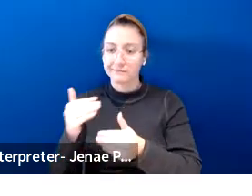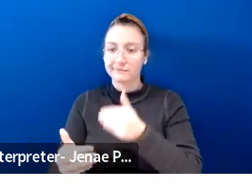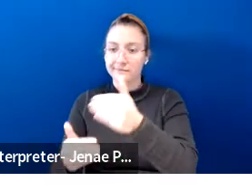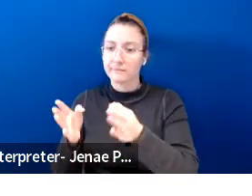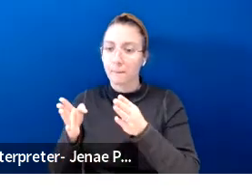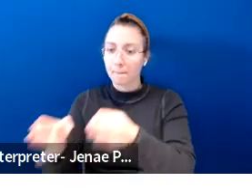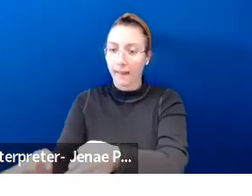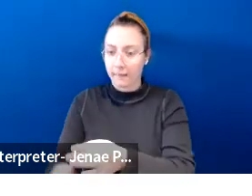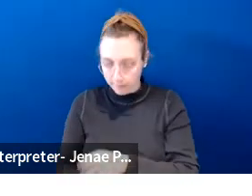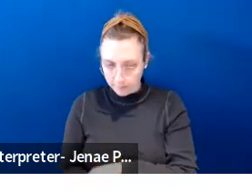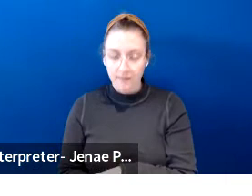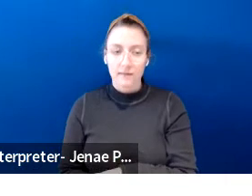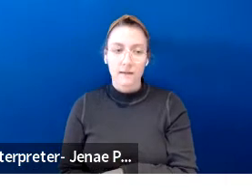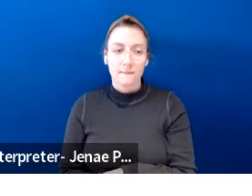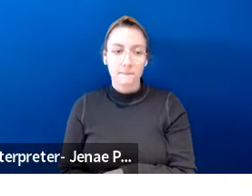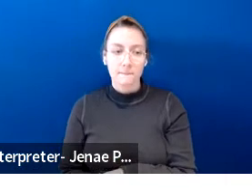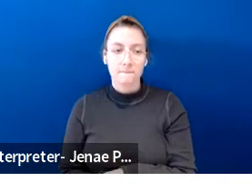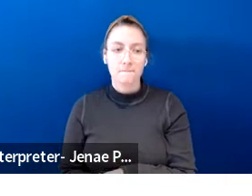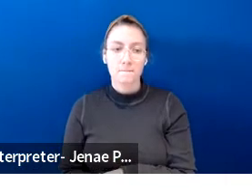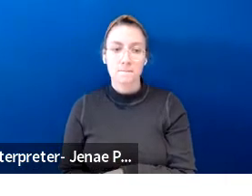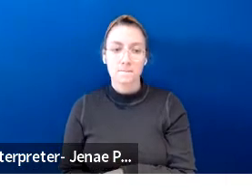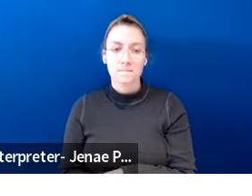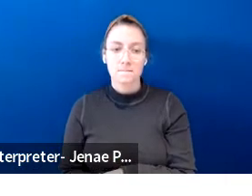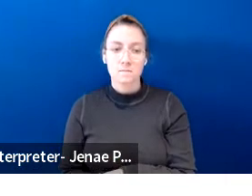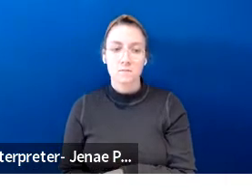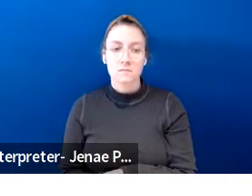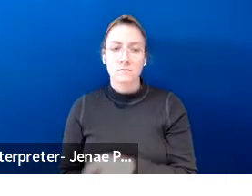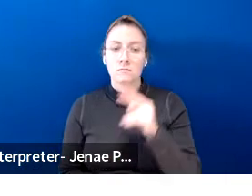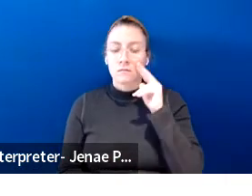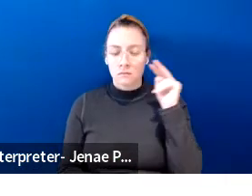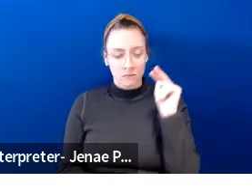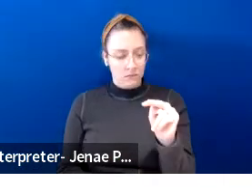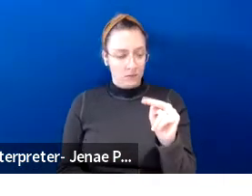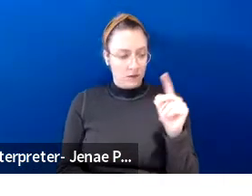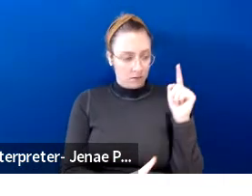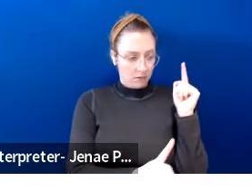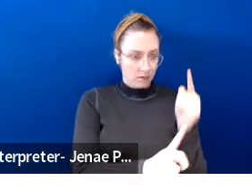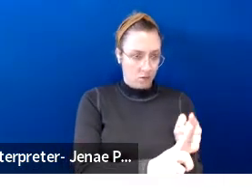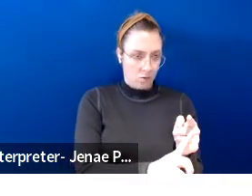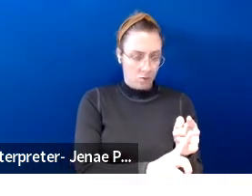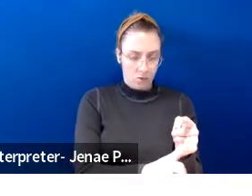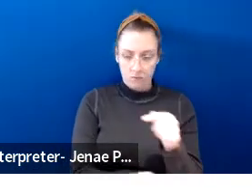So we're looking at our goals and then the way power is, how we're going to get there.